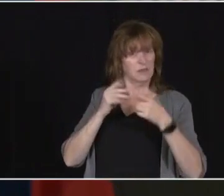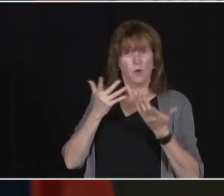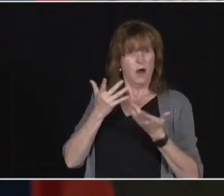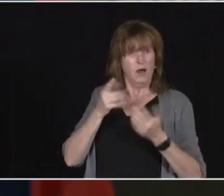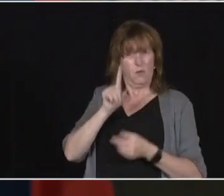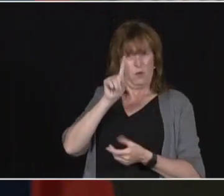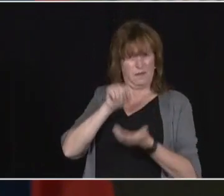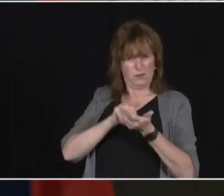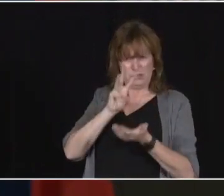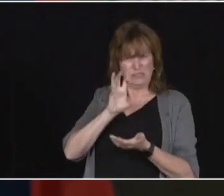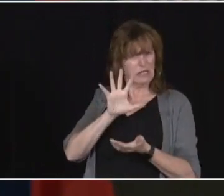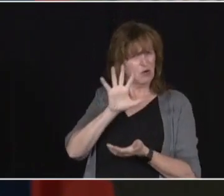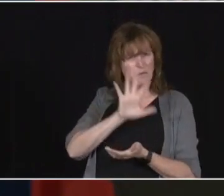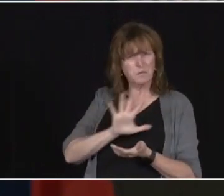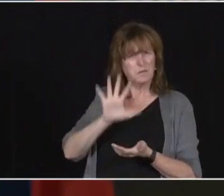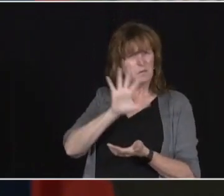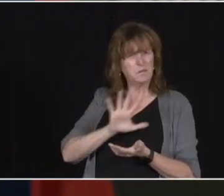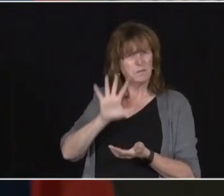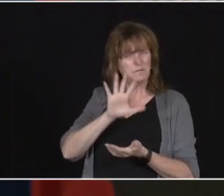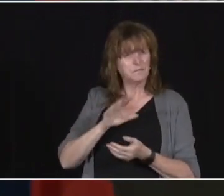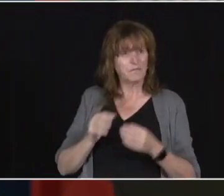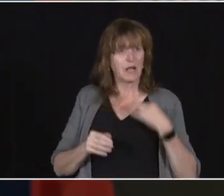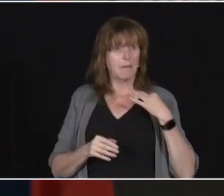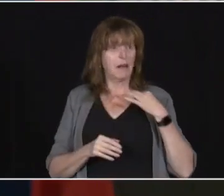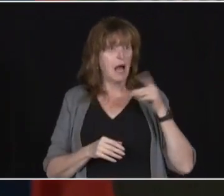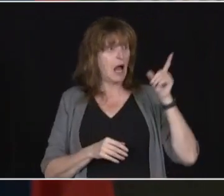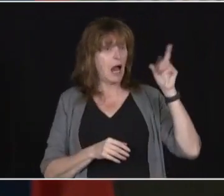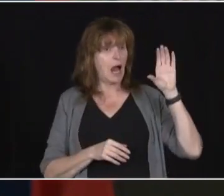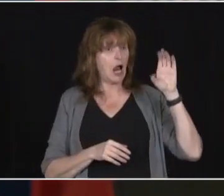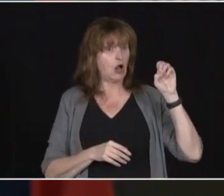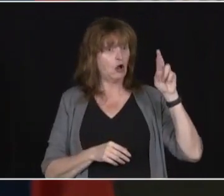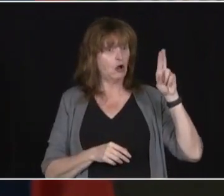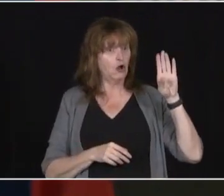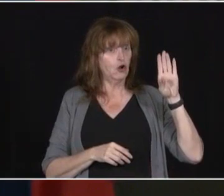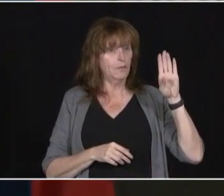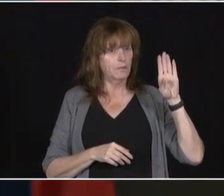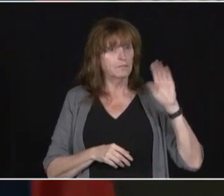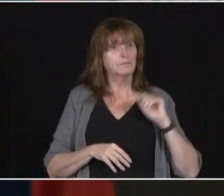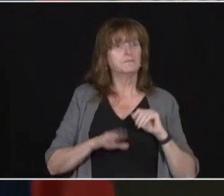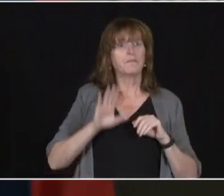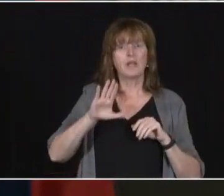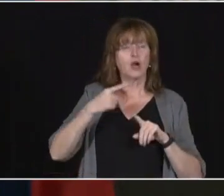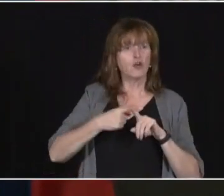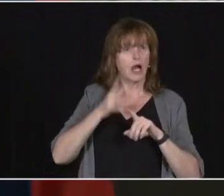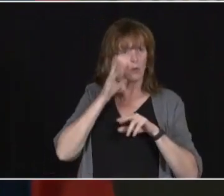If these people apply, it's a good chance that their rent will increase. Why hasn't there been an increase